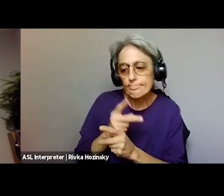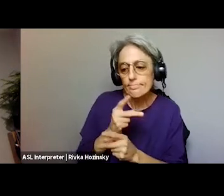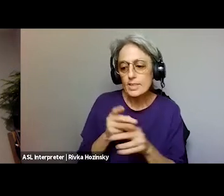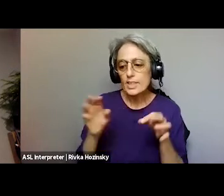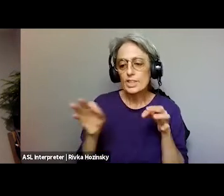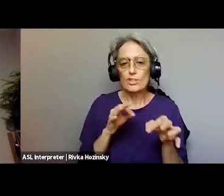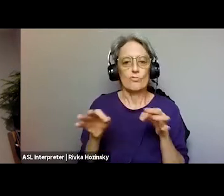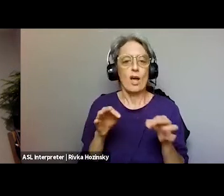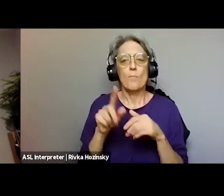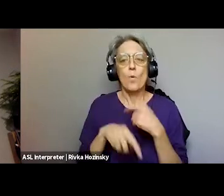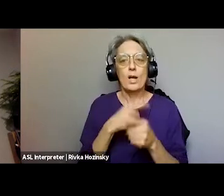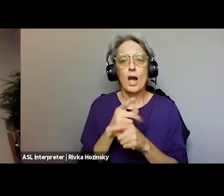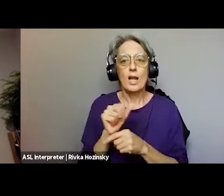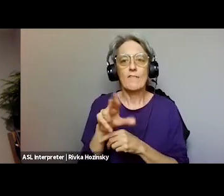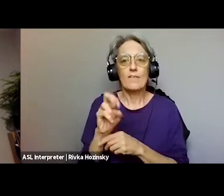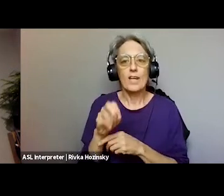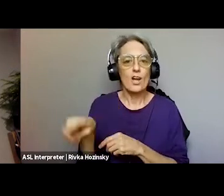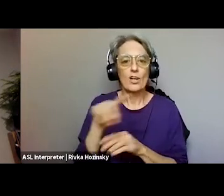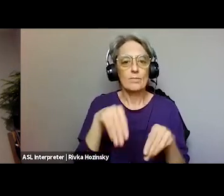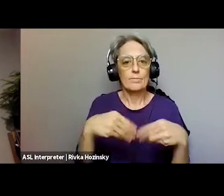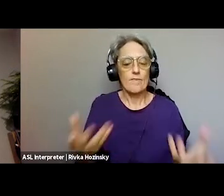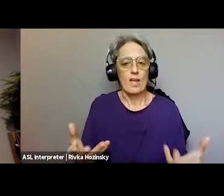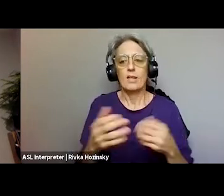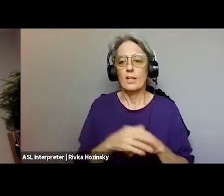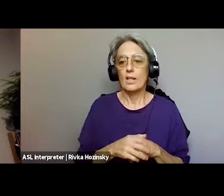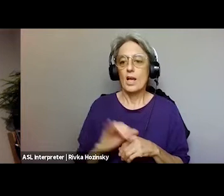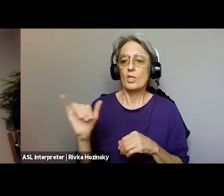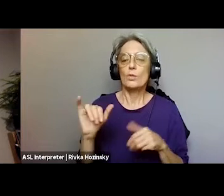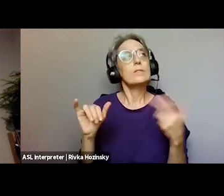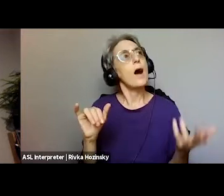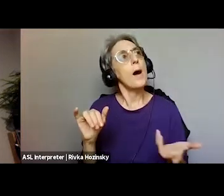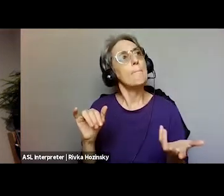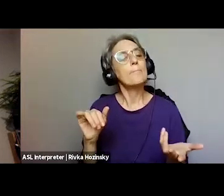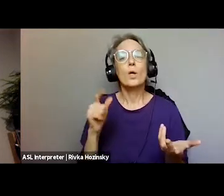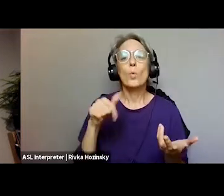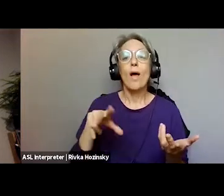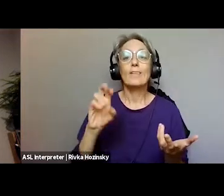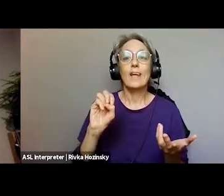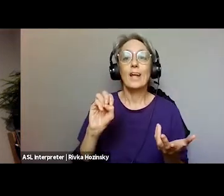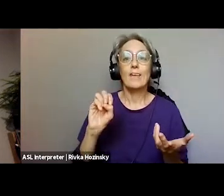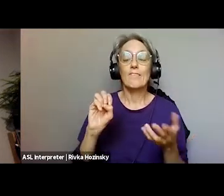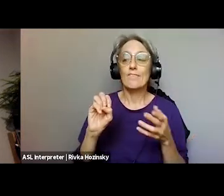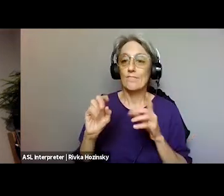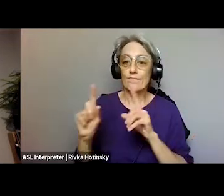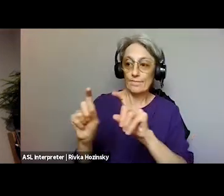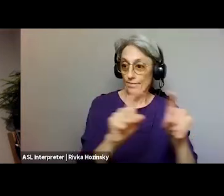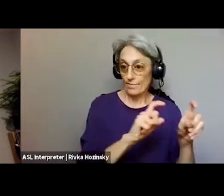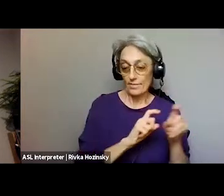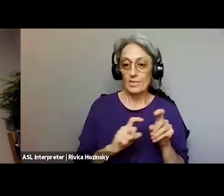of care while also using qualitative methods to really tell the stories of these pregnant people.